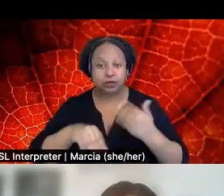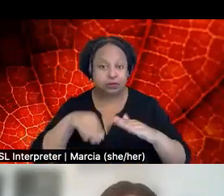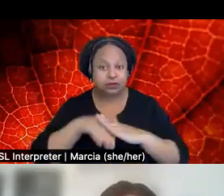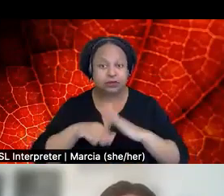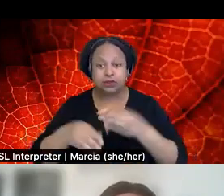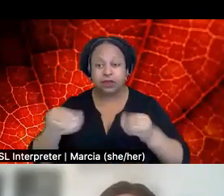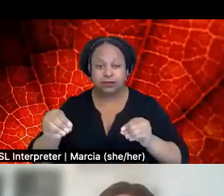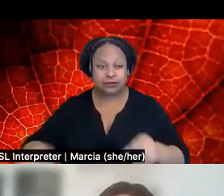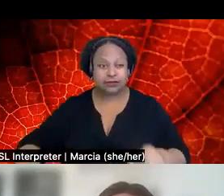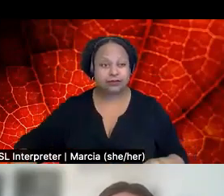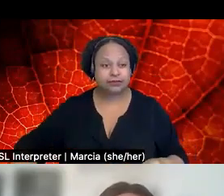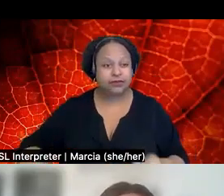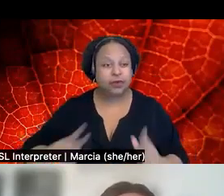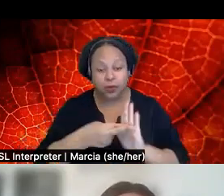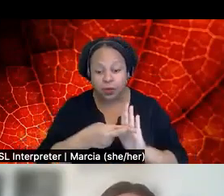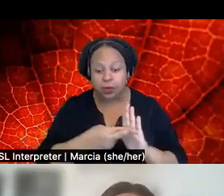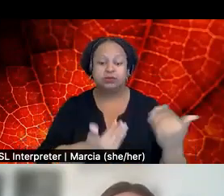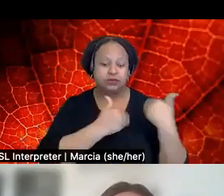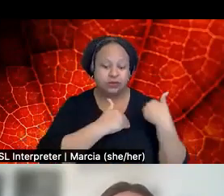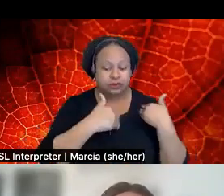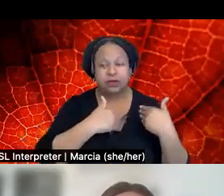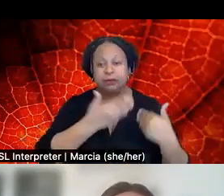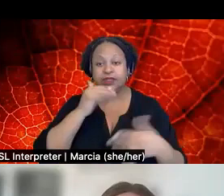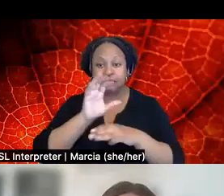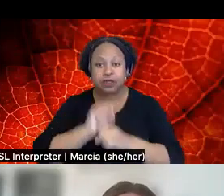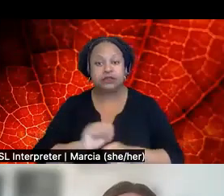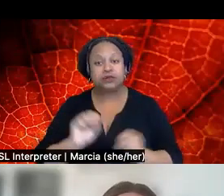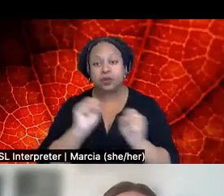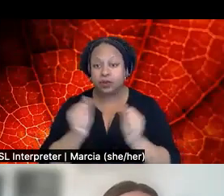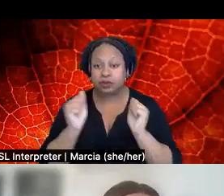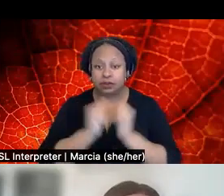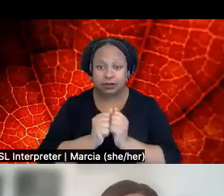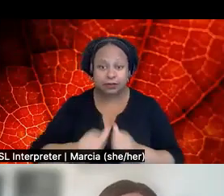roles, responsibilities, and best practices in working together.